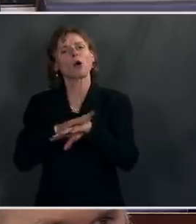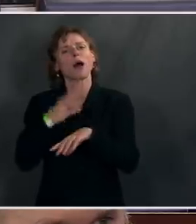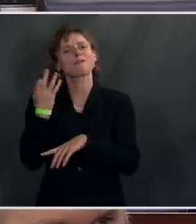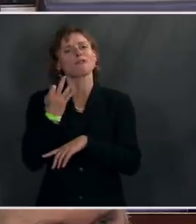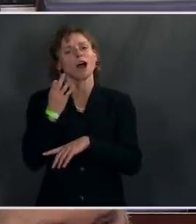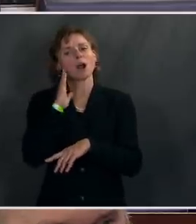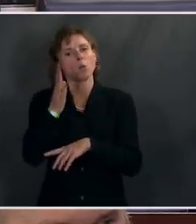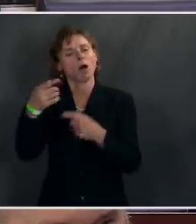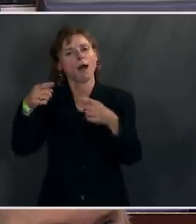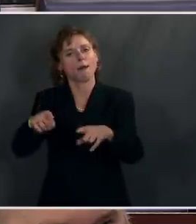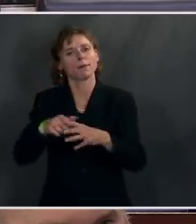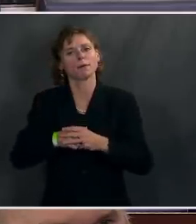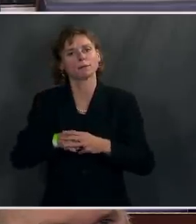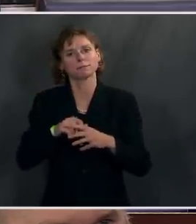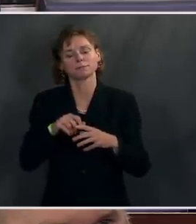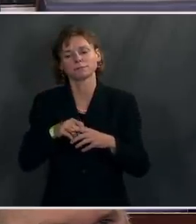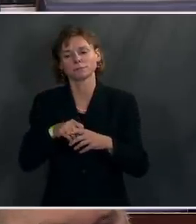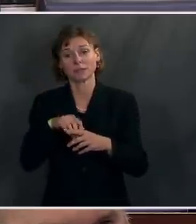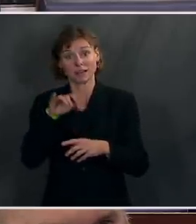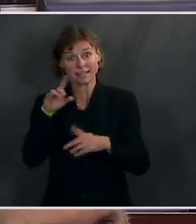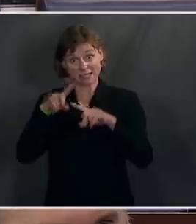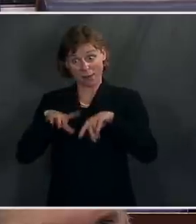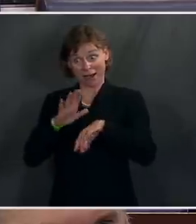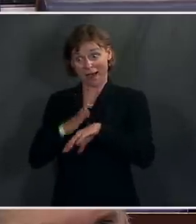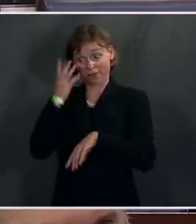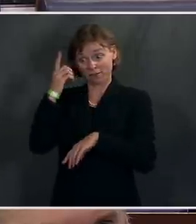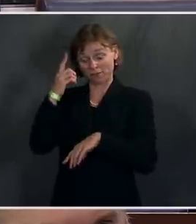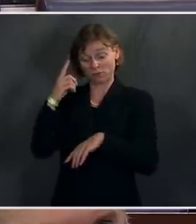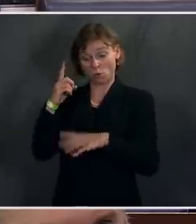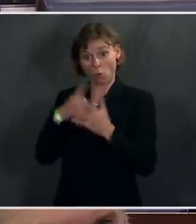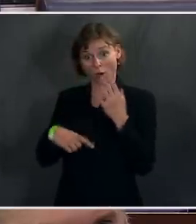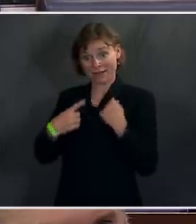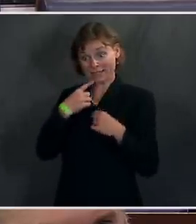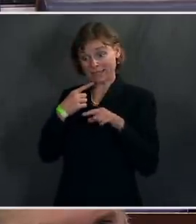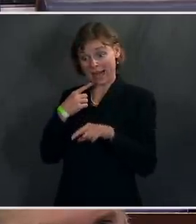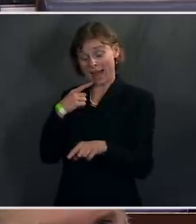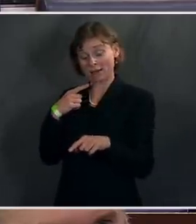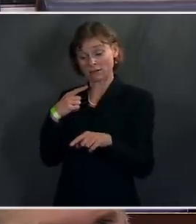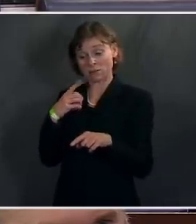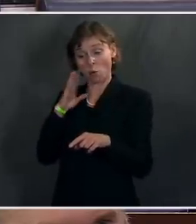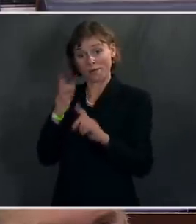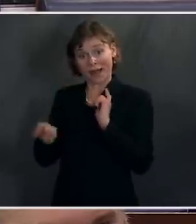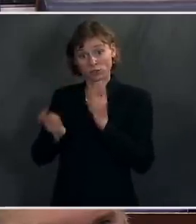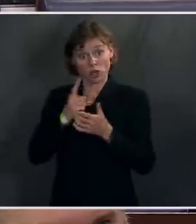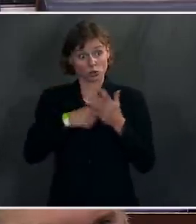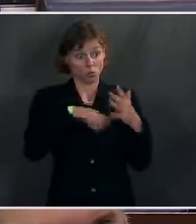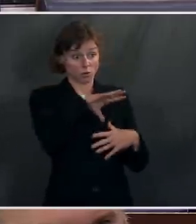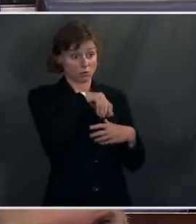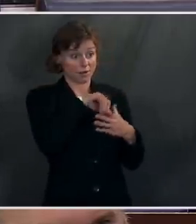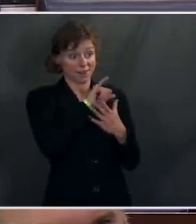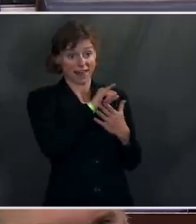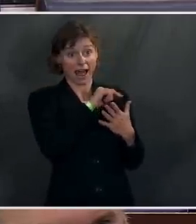might that change how the White House views what needs to be in the package or not? Or you kind of believe that this is the best framework now,